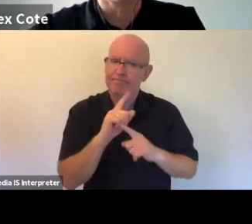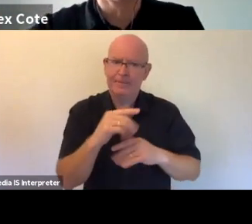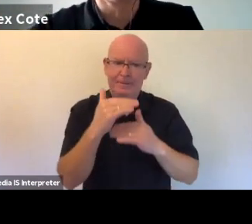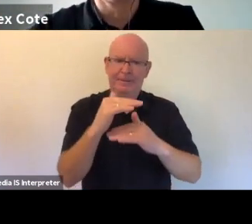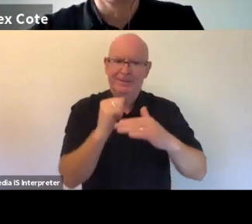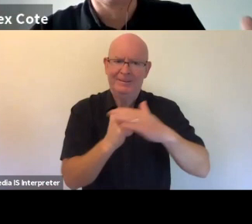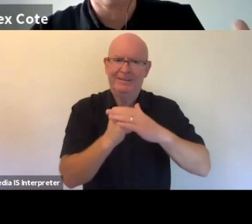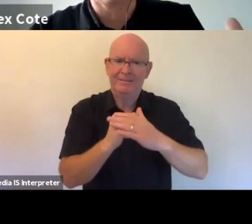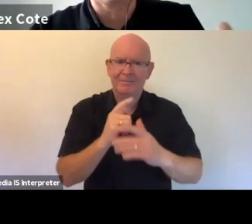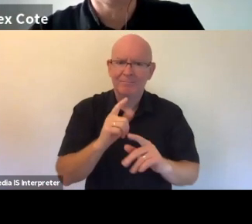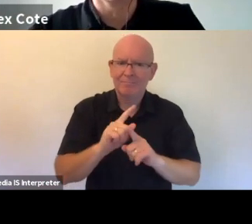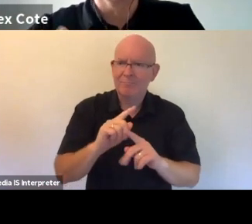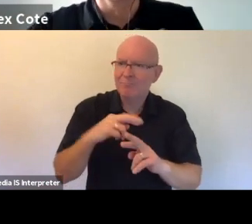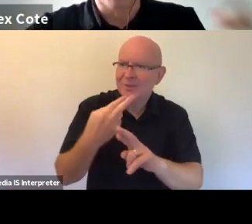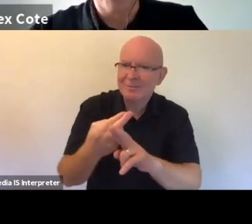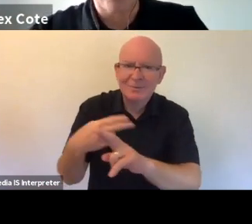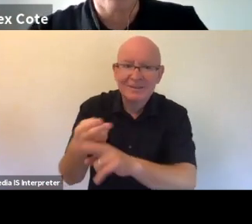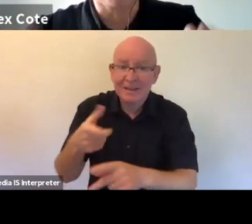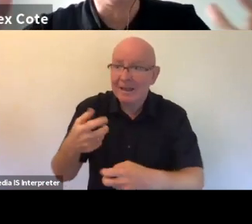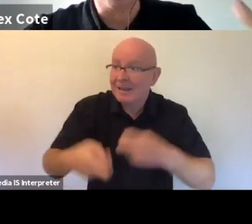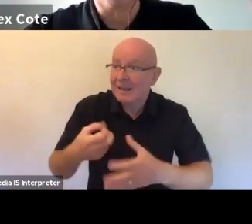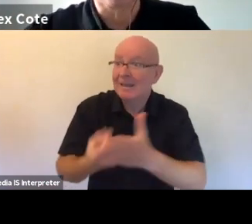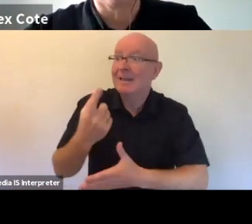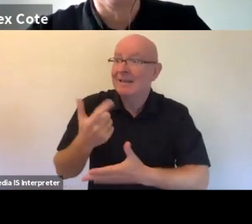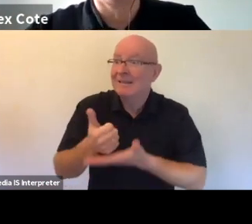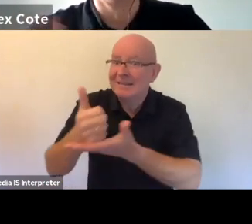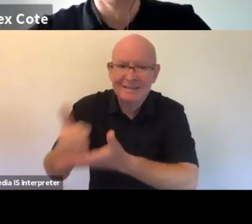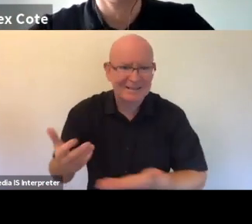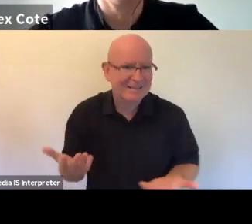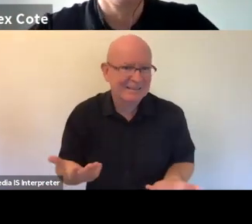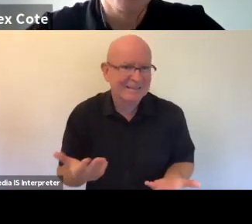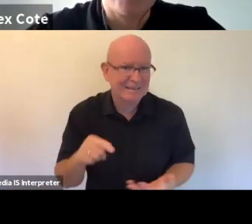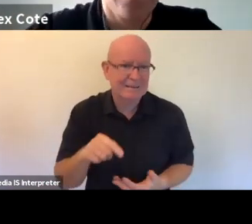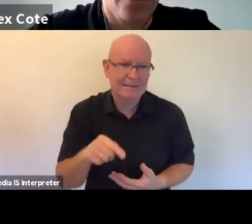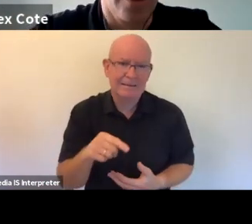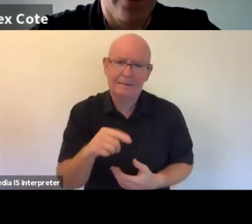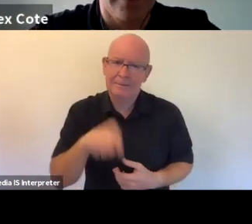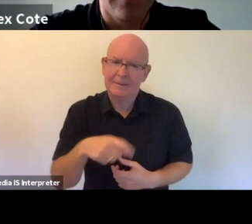for instance, with local authorities to identify more persons with disabilities in the community.